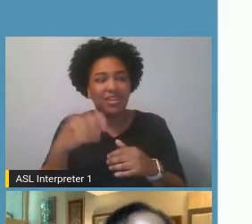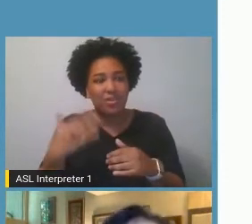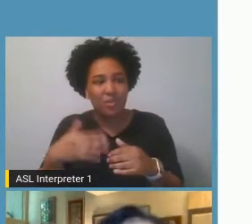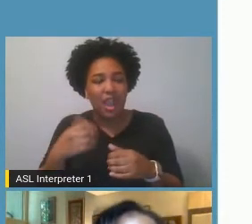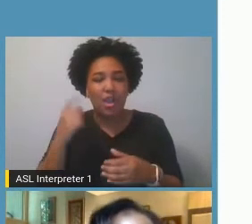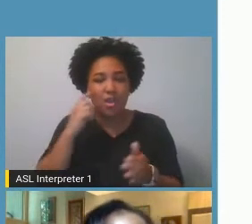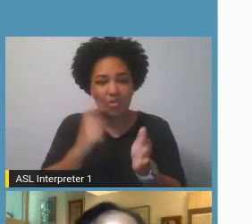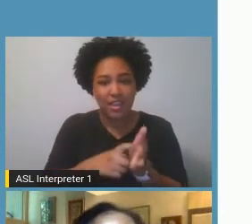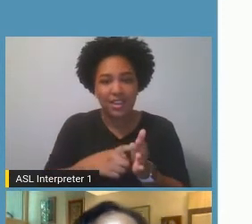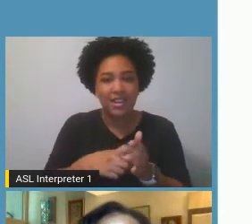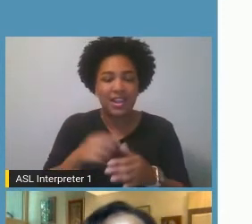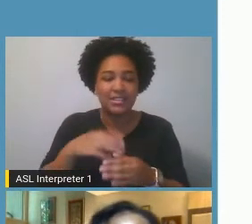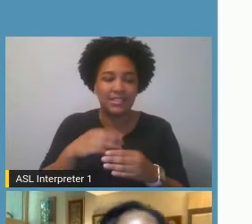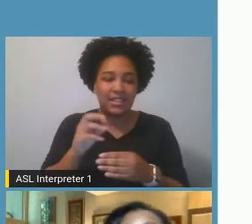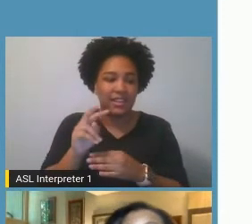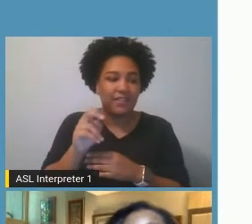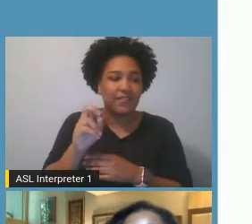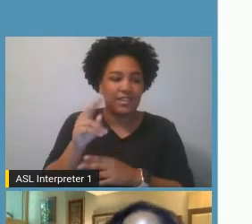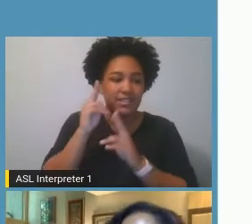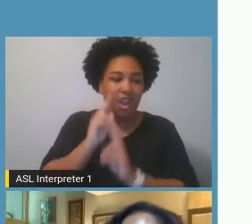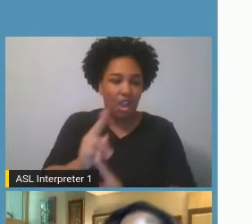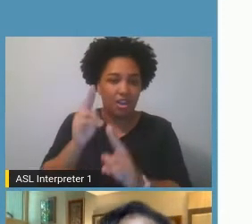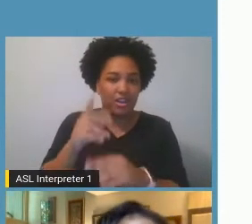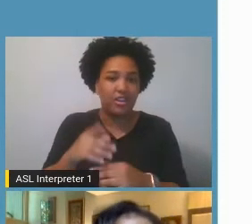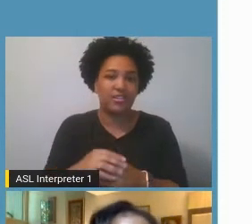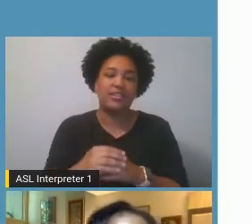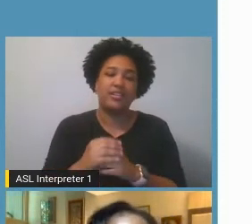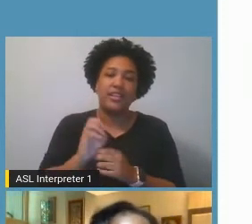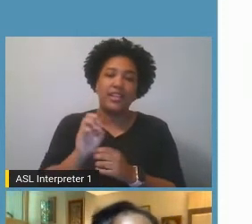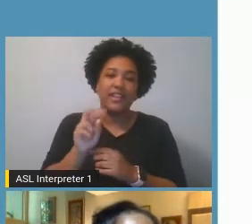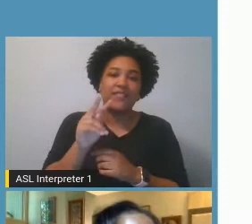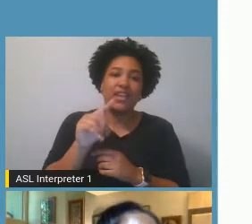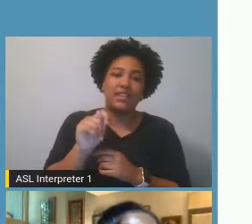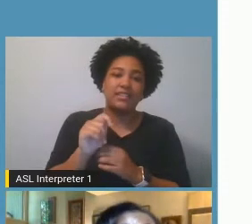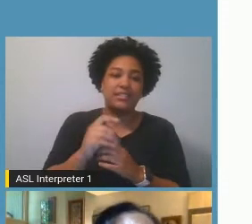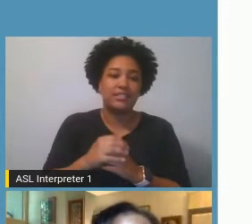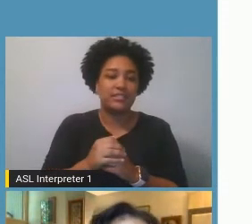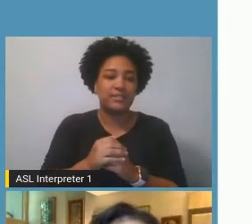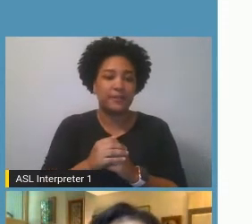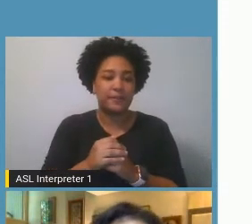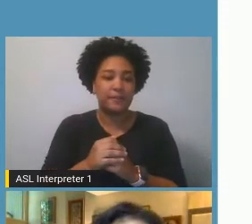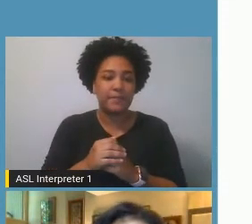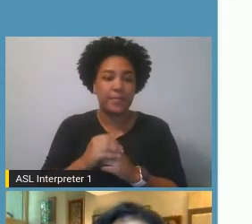how we are commemorating these events. My other interest is in the endangered archives program,